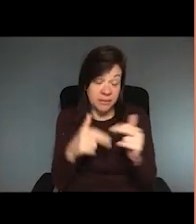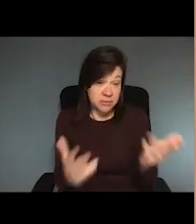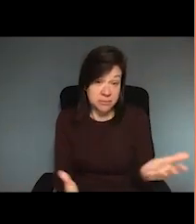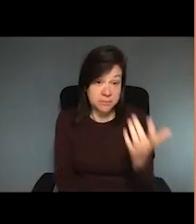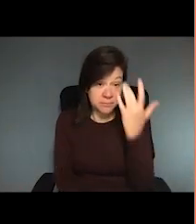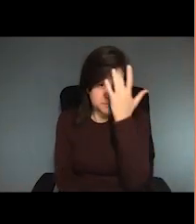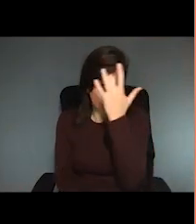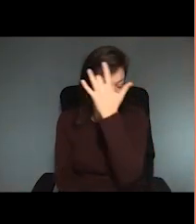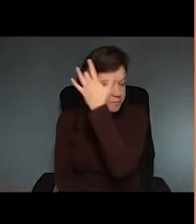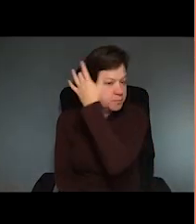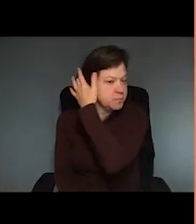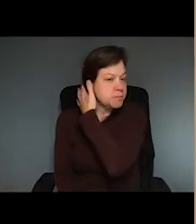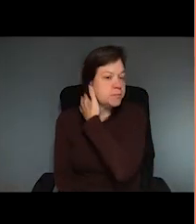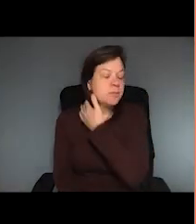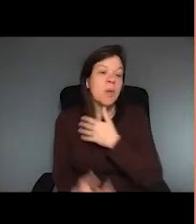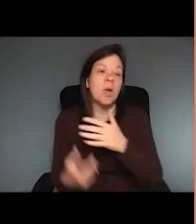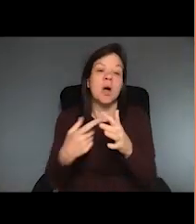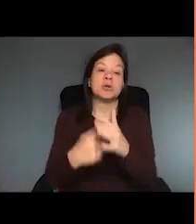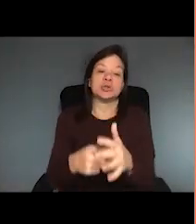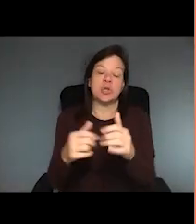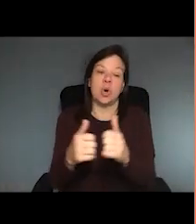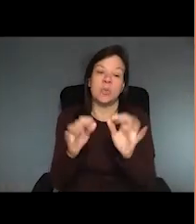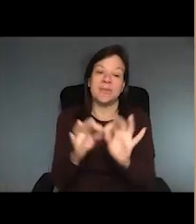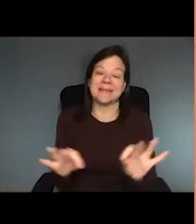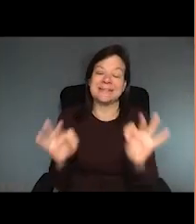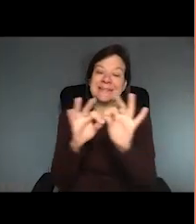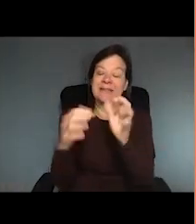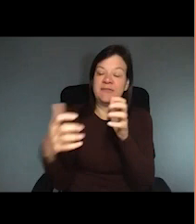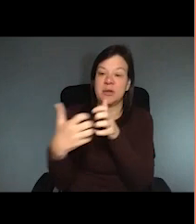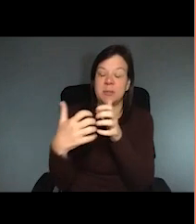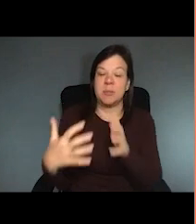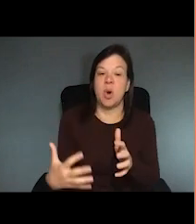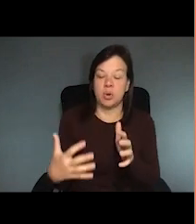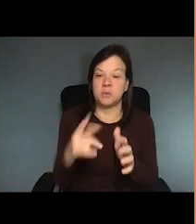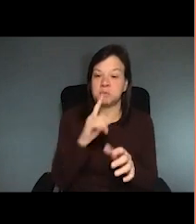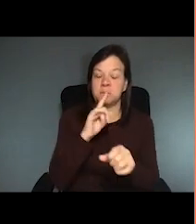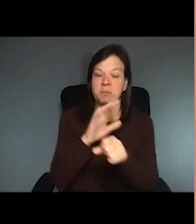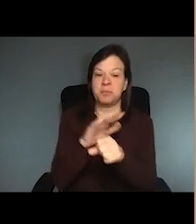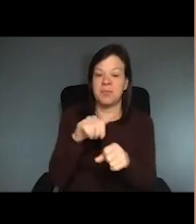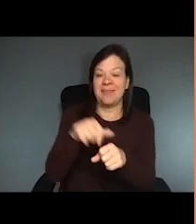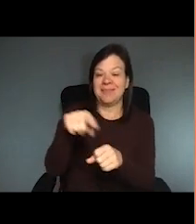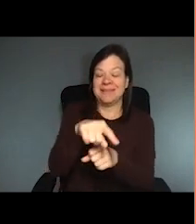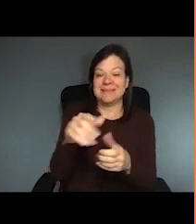SO, START HubSpot WAS A SIGNIFICANT PARTNER IN TERMS OF